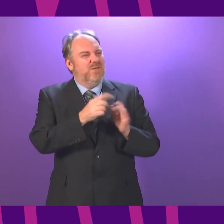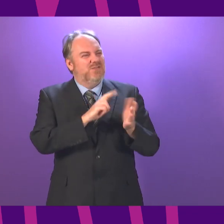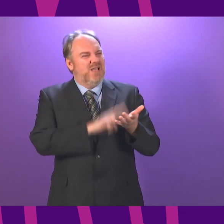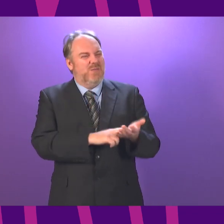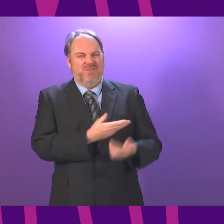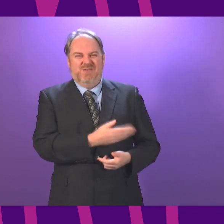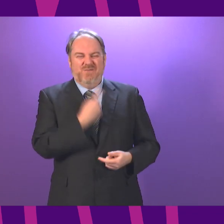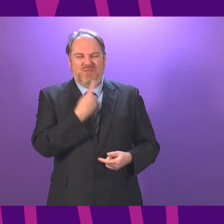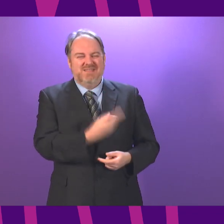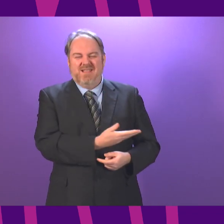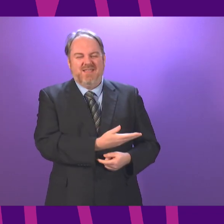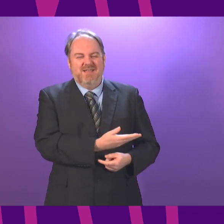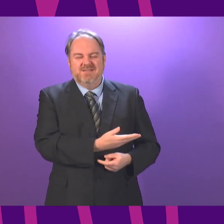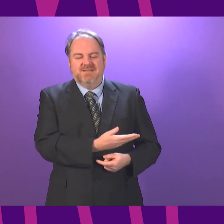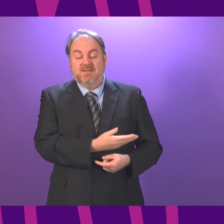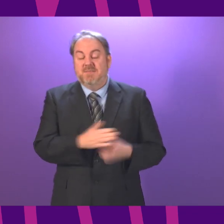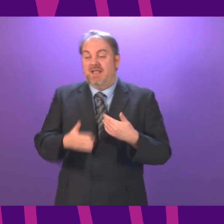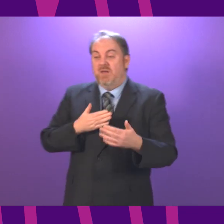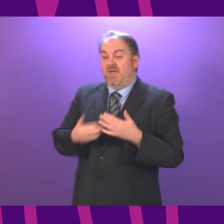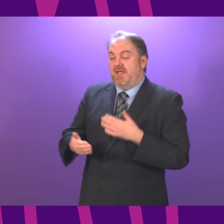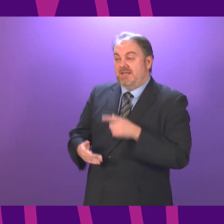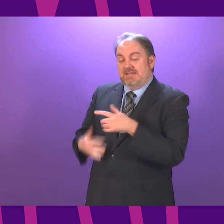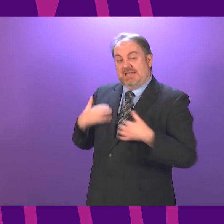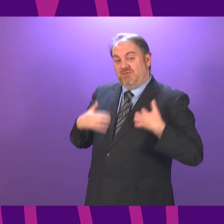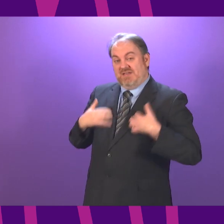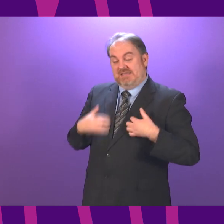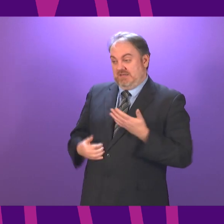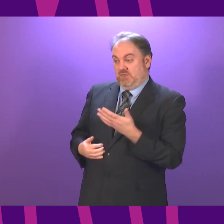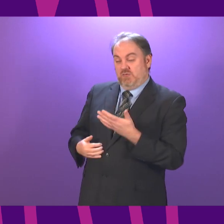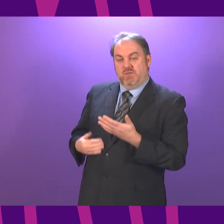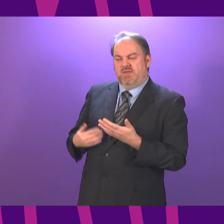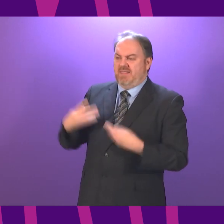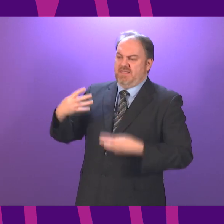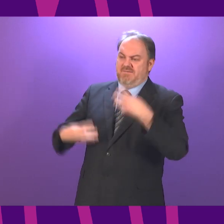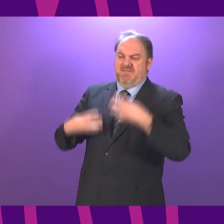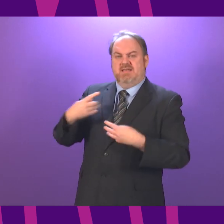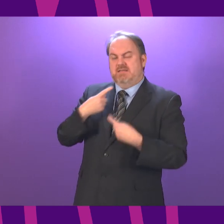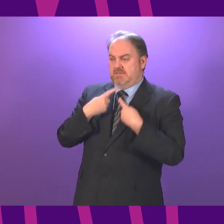The First Minister just said that the figures speak for themselves. She is right, because